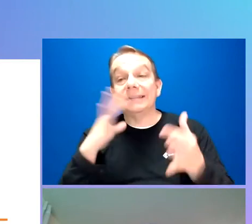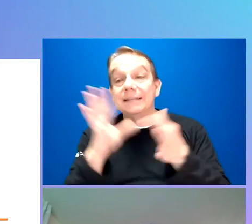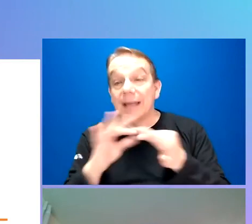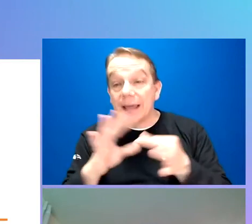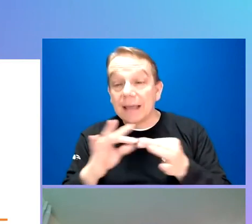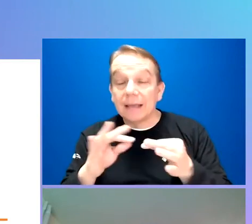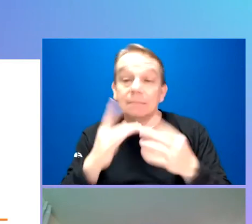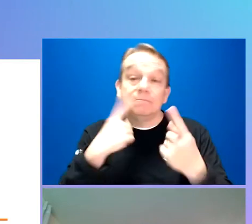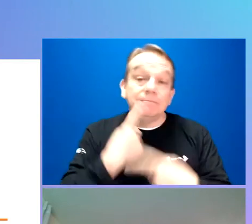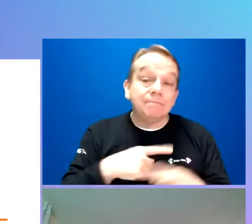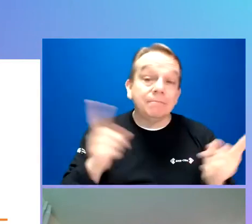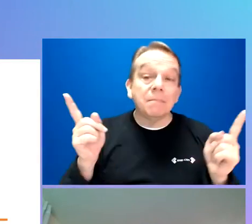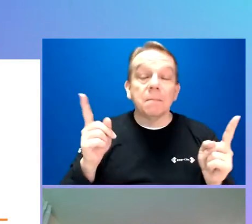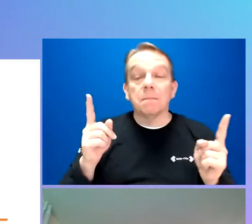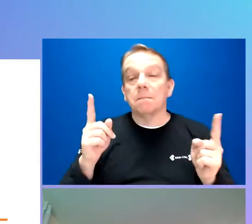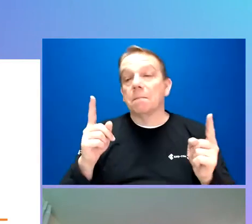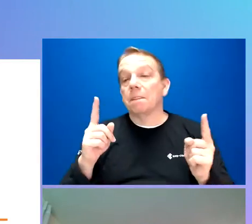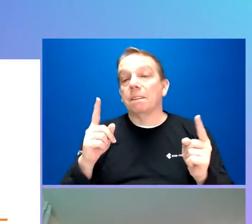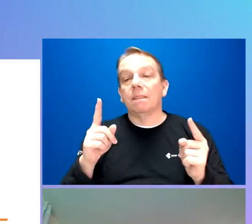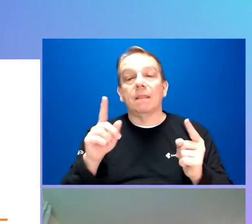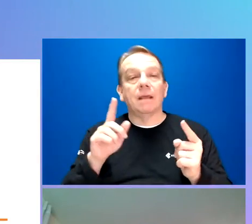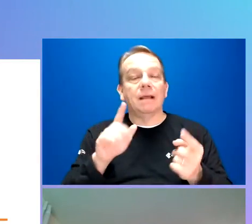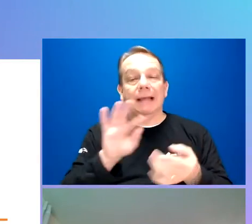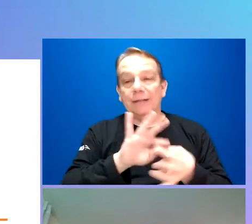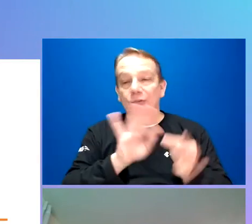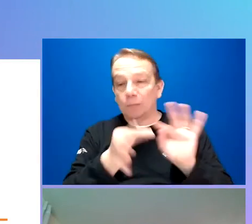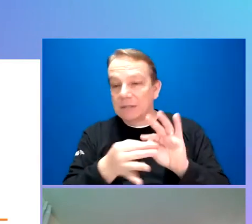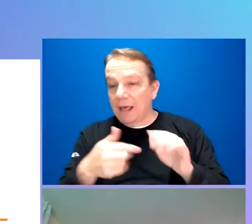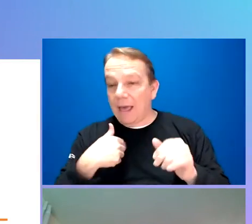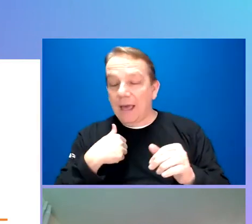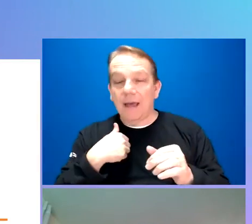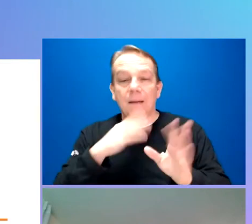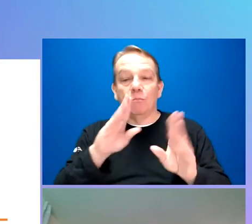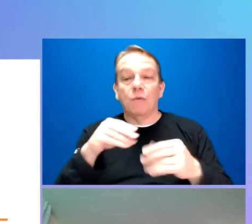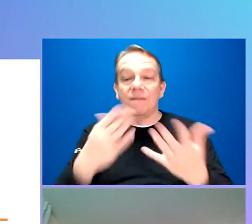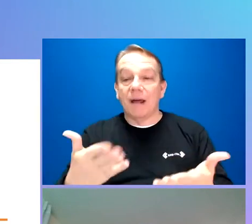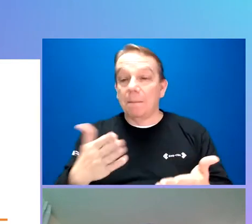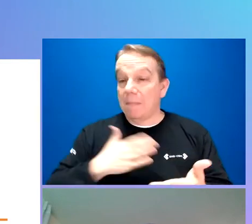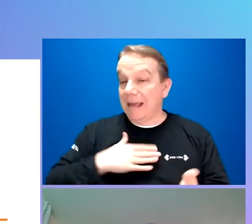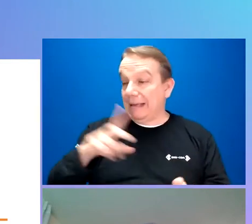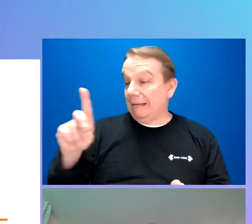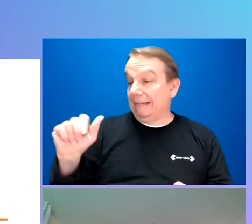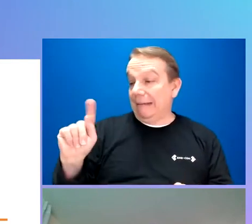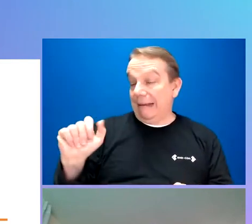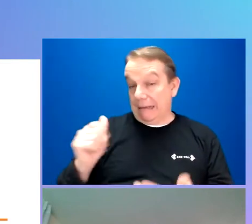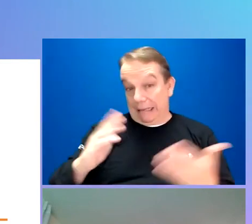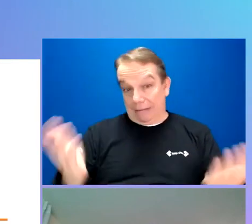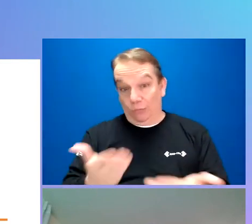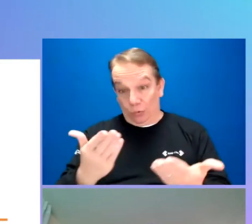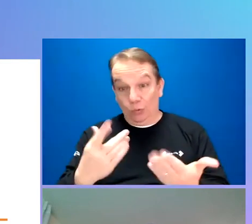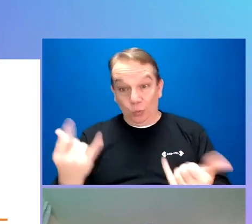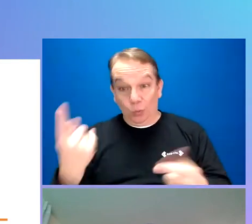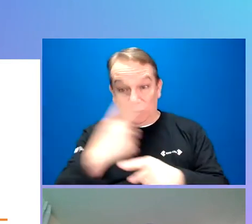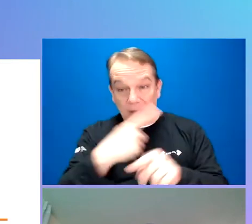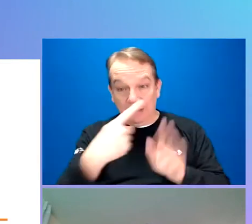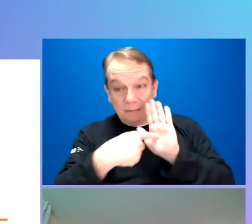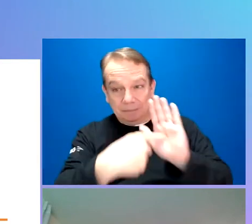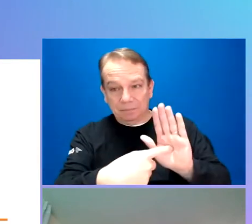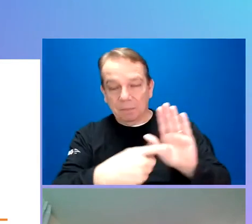any interpretations I provide of the data that I'm going to show